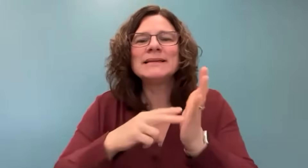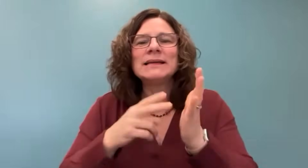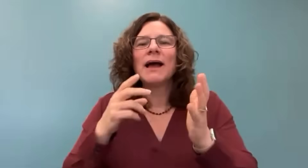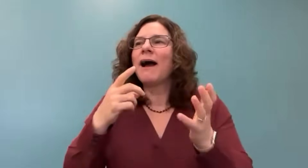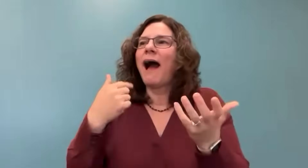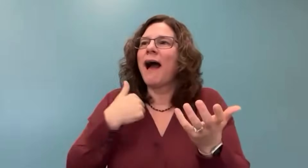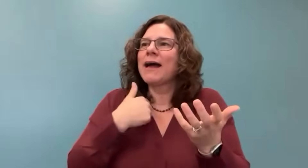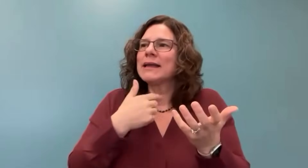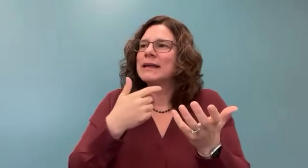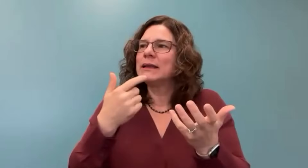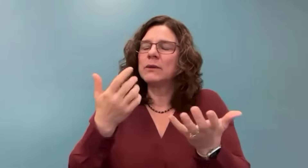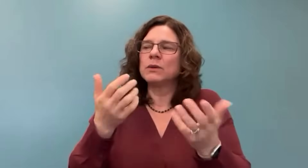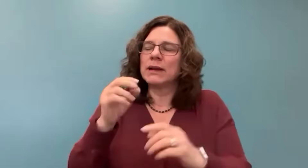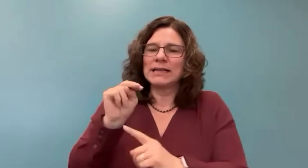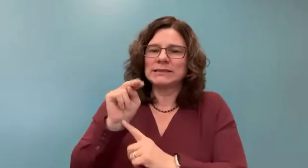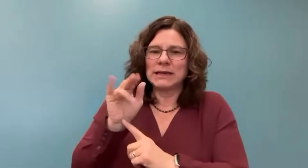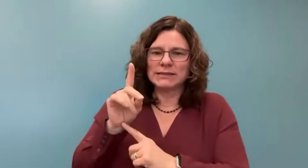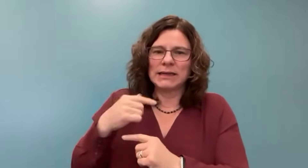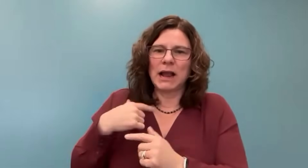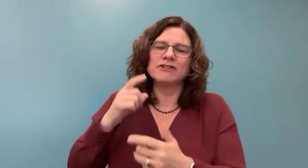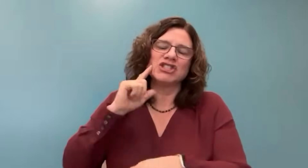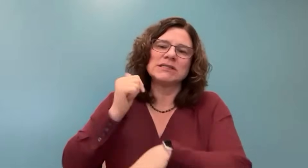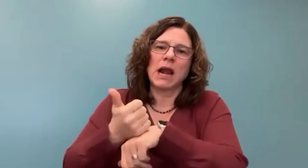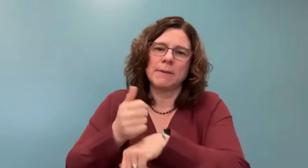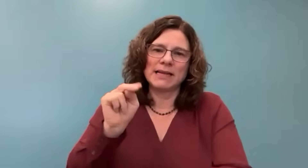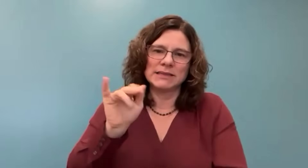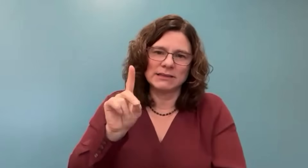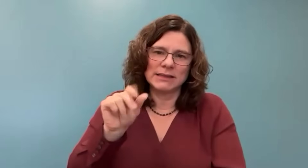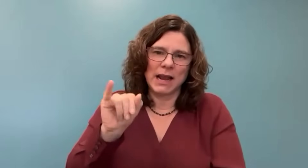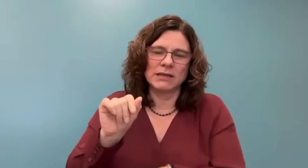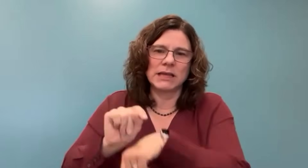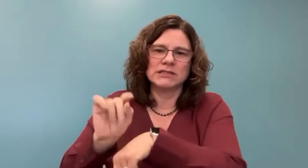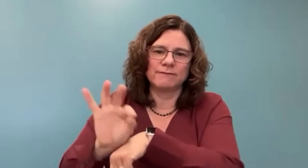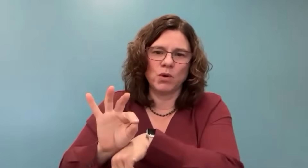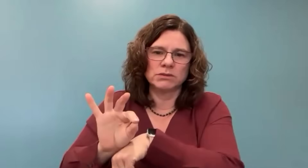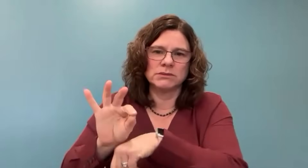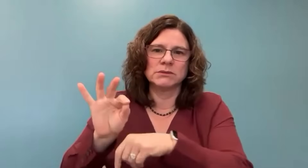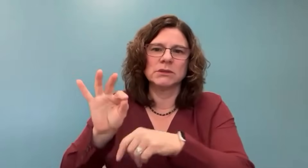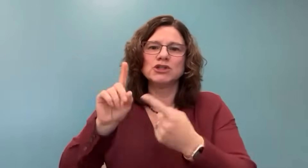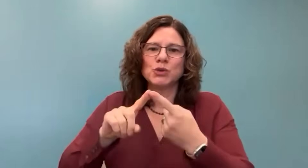I mean... Here at NTID we set up an AI task force.